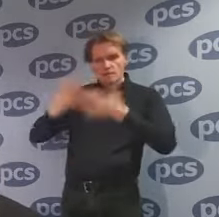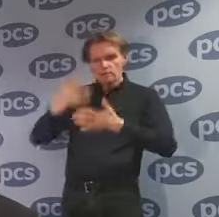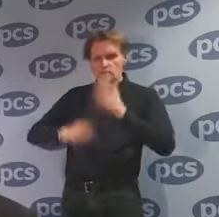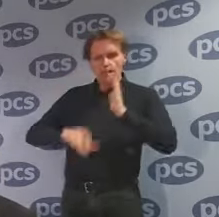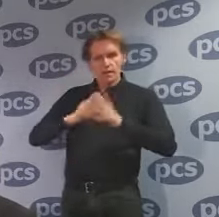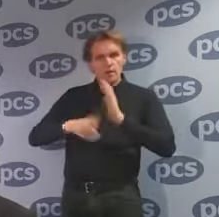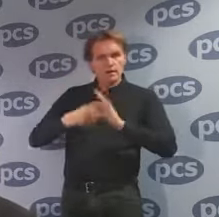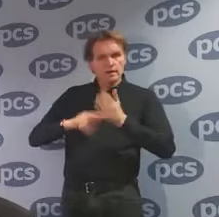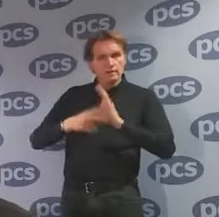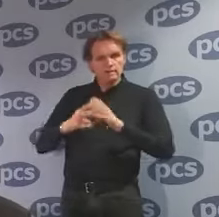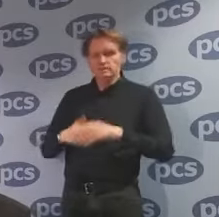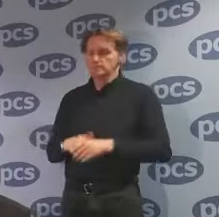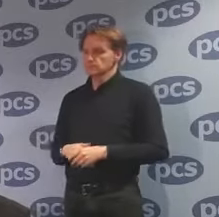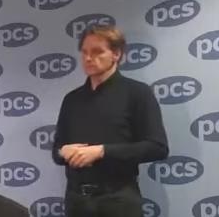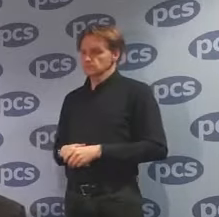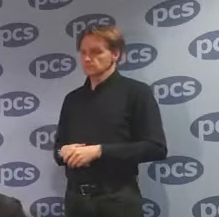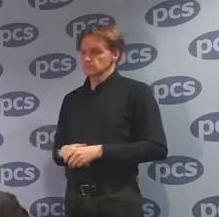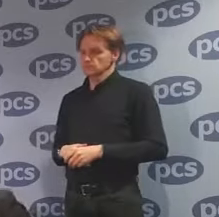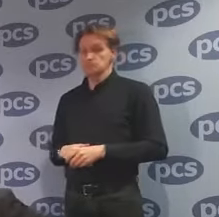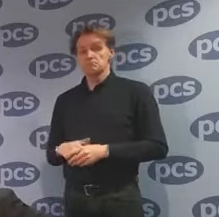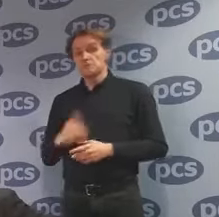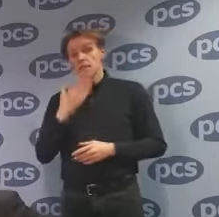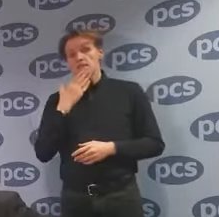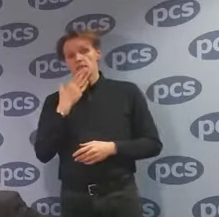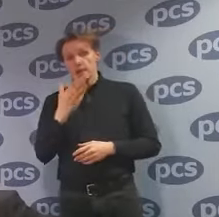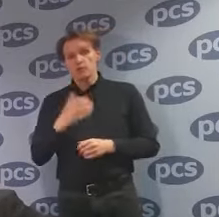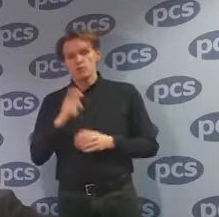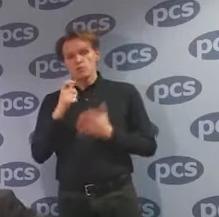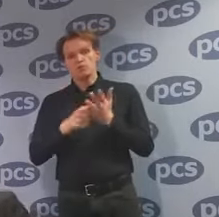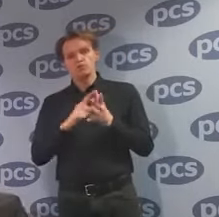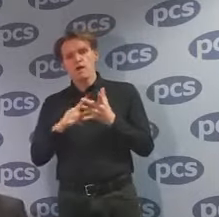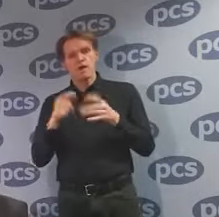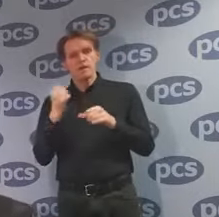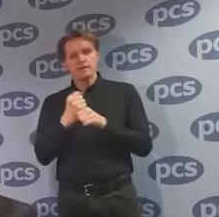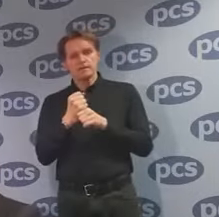with that question - so thanks very much for that look what we did the